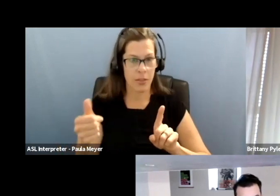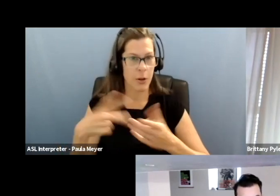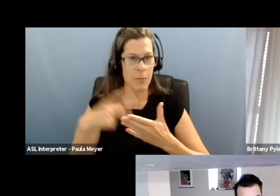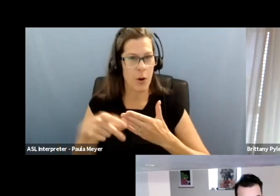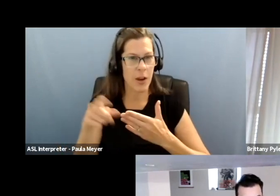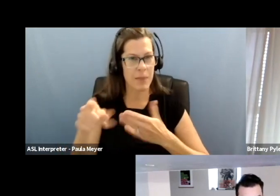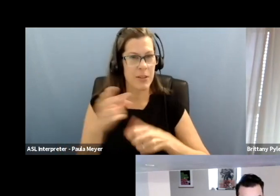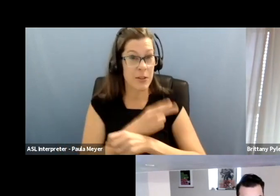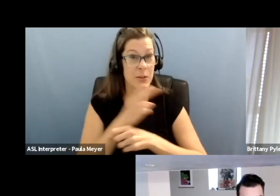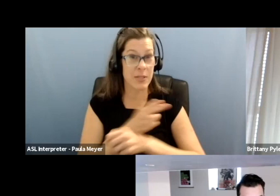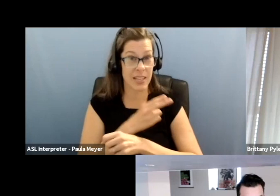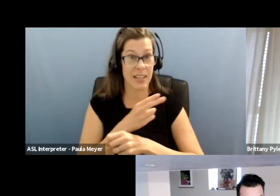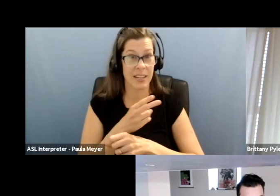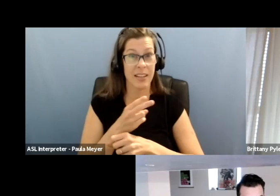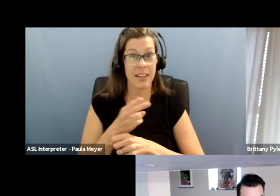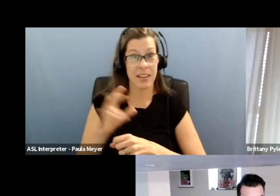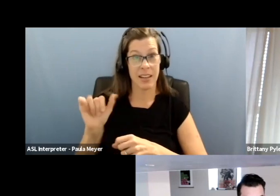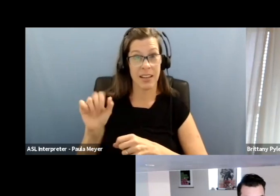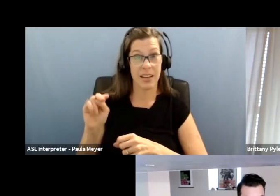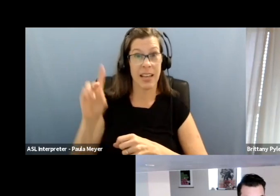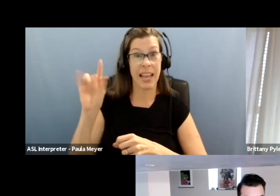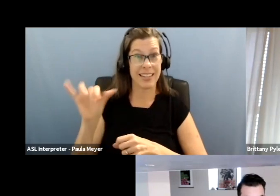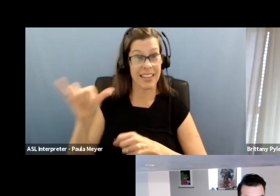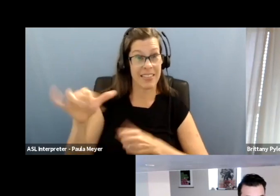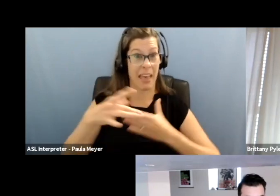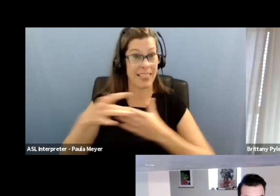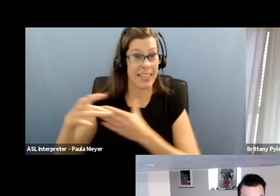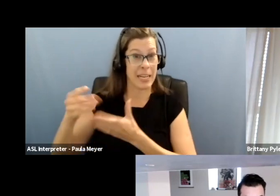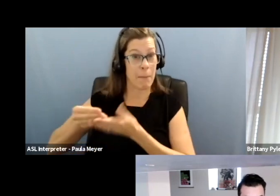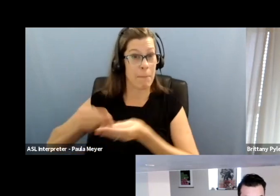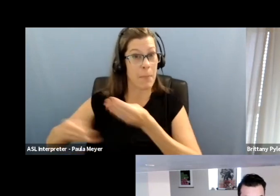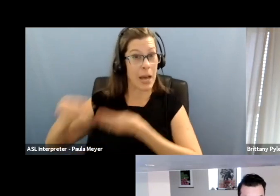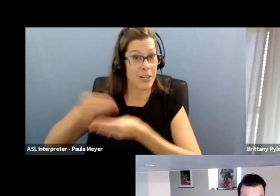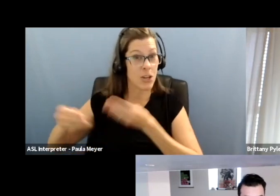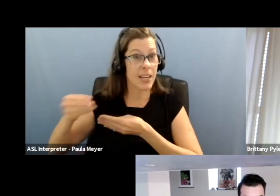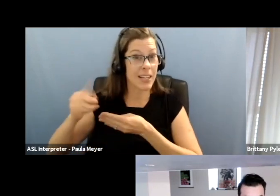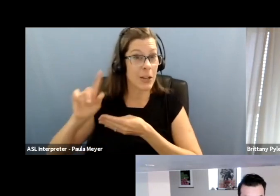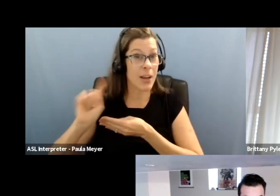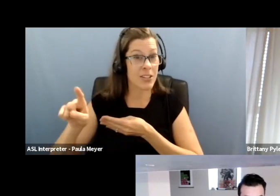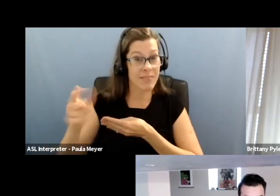[Andy] And that would lead great into the budget question. Do you have any ballpark estimates for what kind of costs